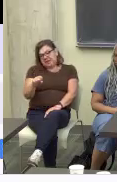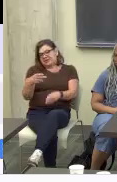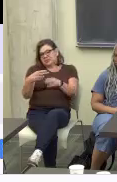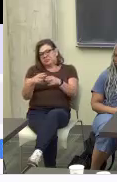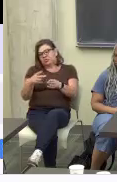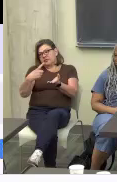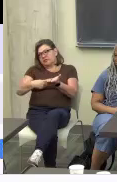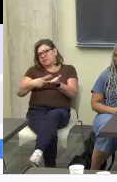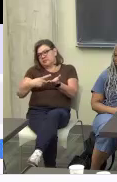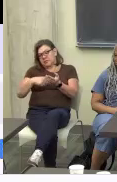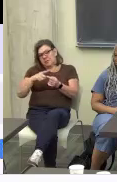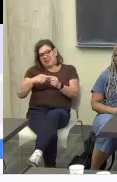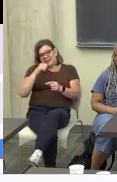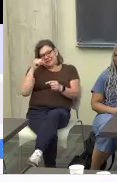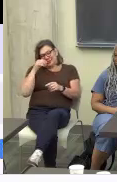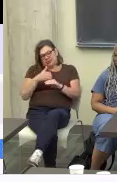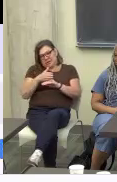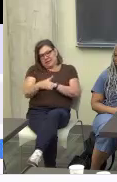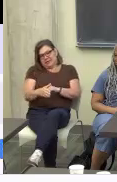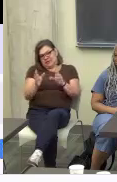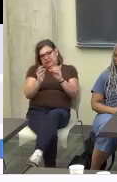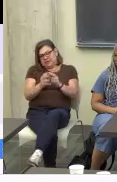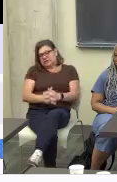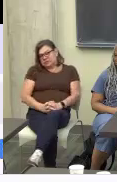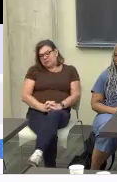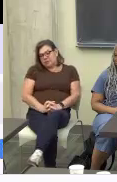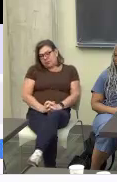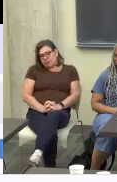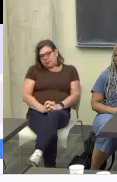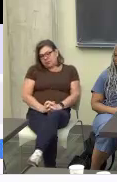kind of after the session. And I think there's a place for